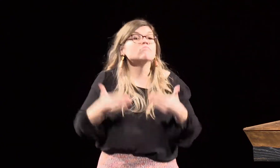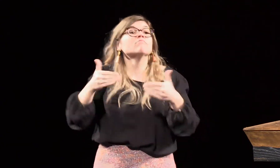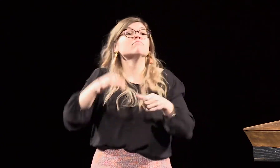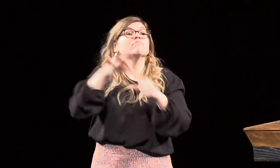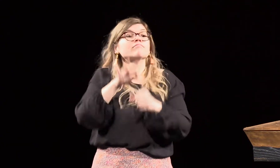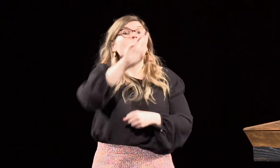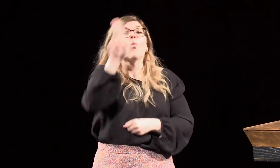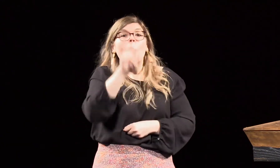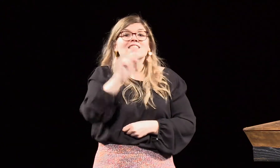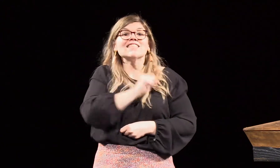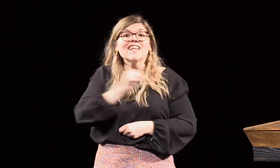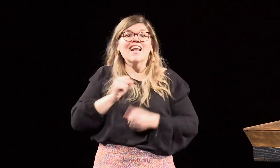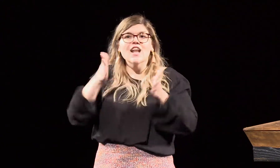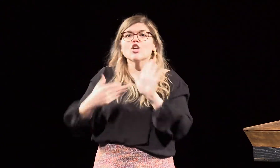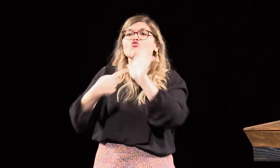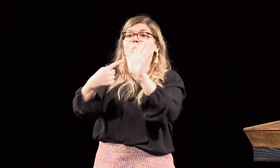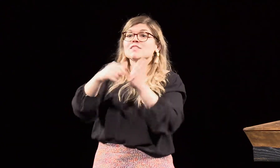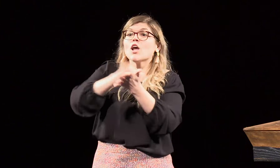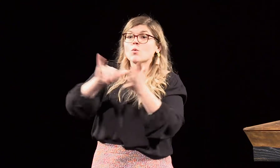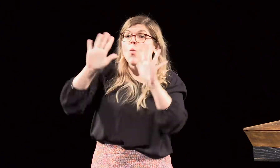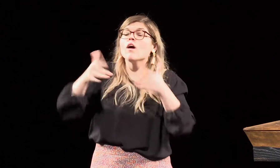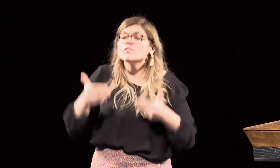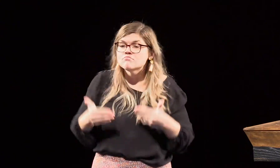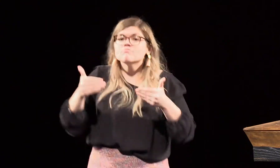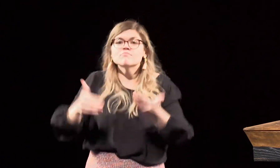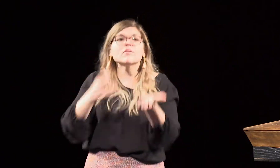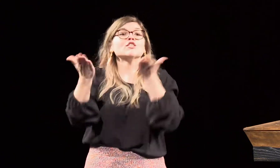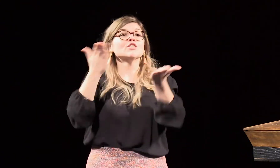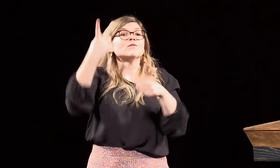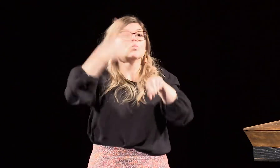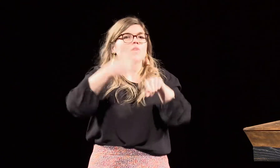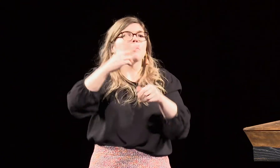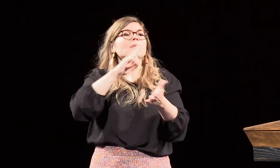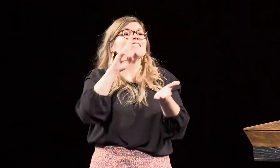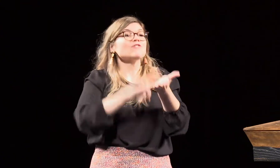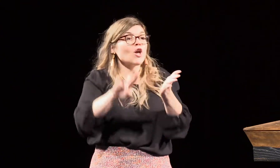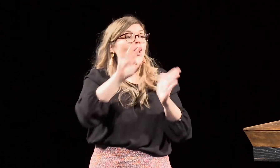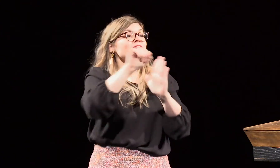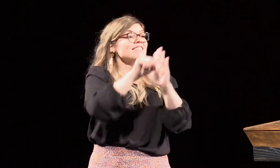then Governor of New York, then State Representative for New York,